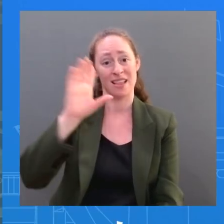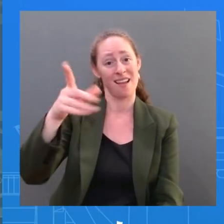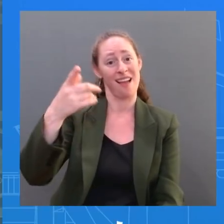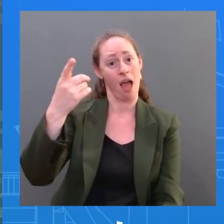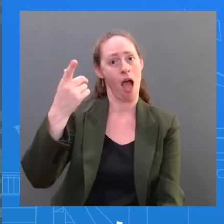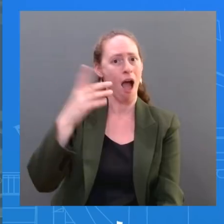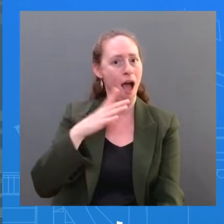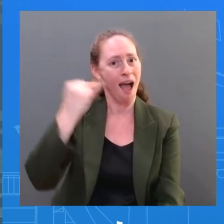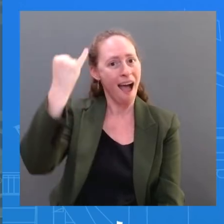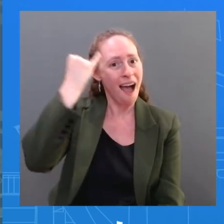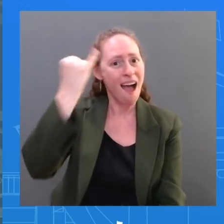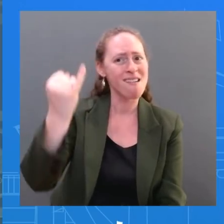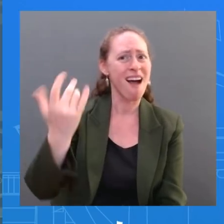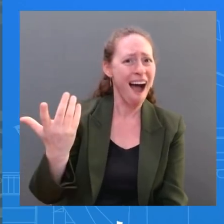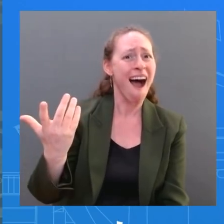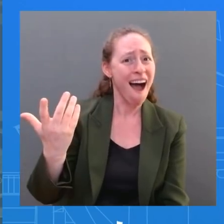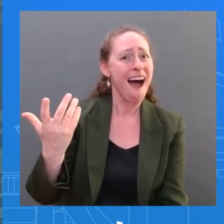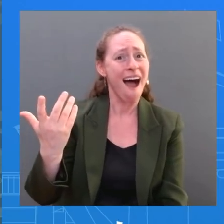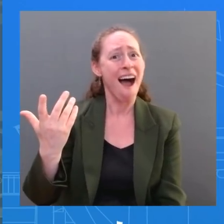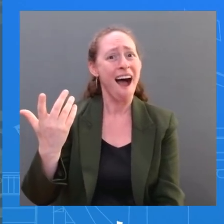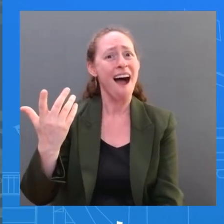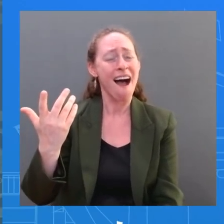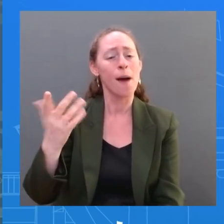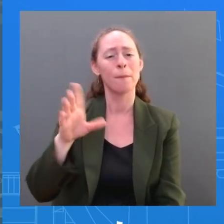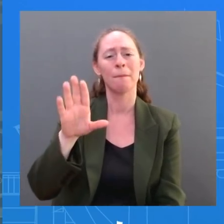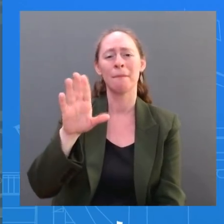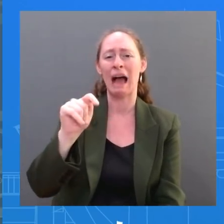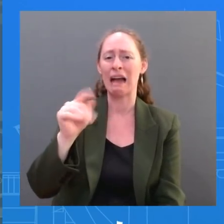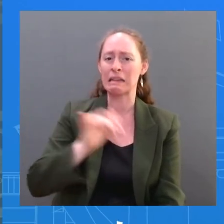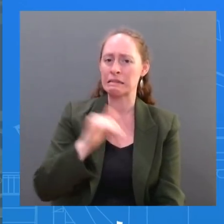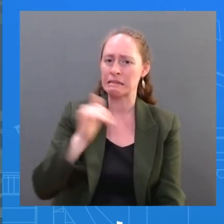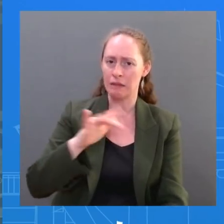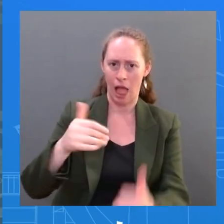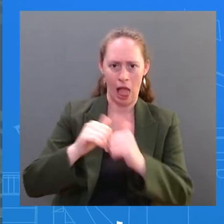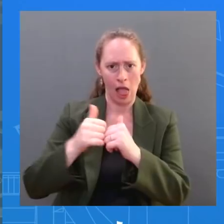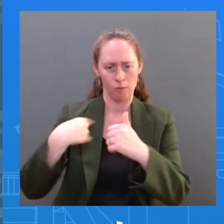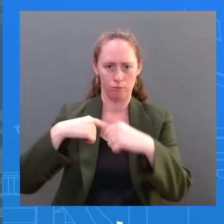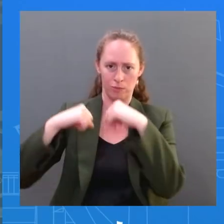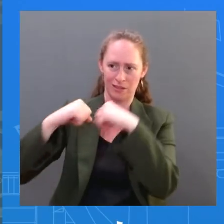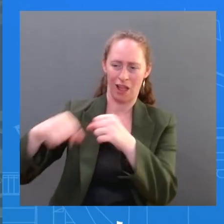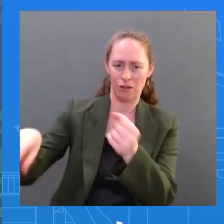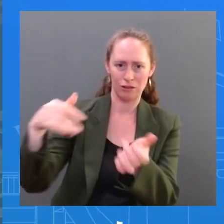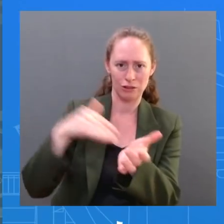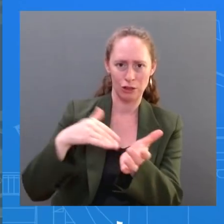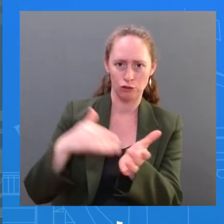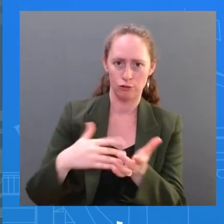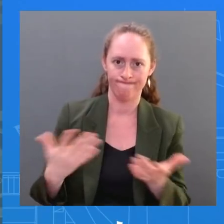to protect the provider or to protect any -- any woman who is on federal land, once they leave.